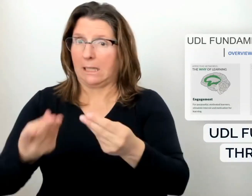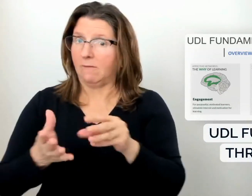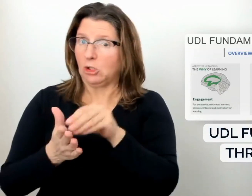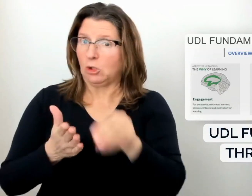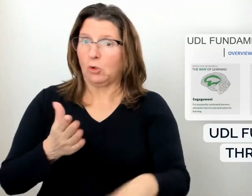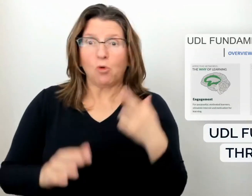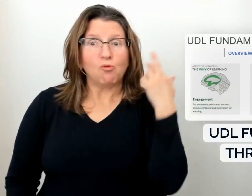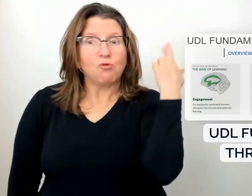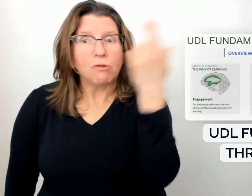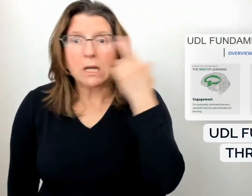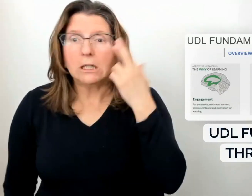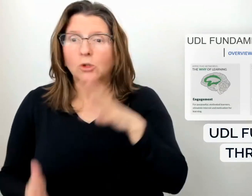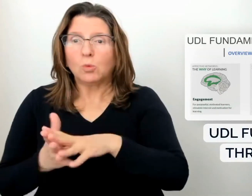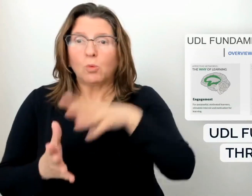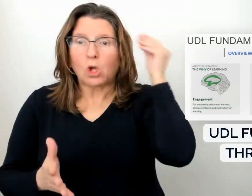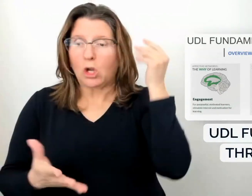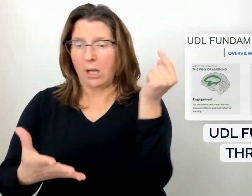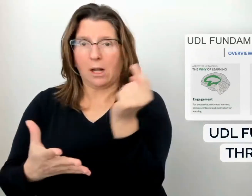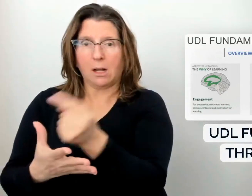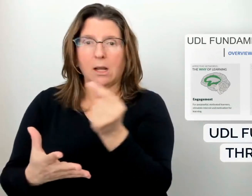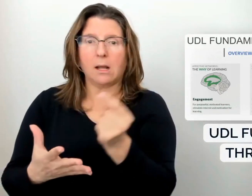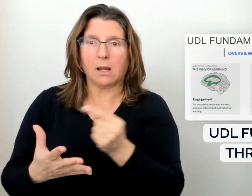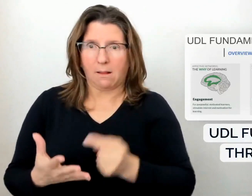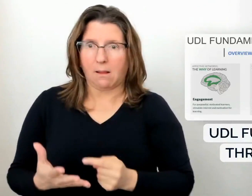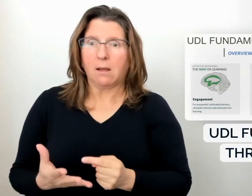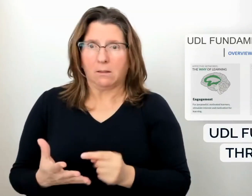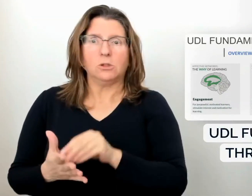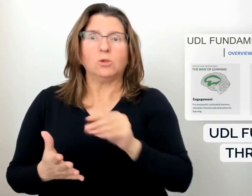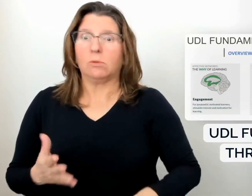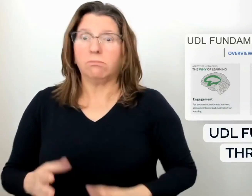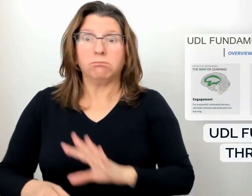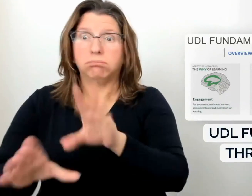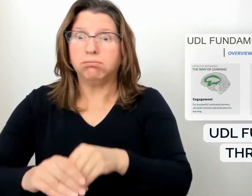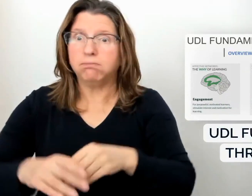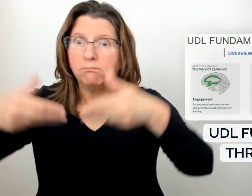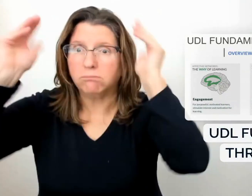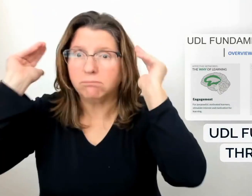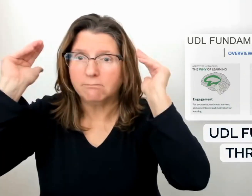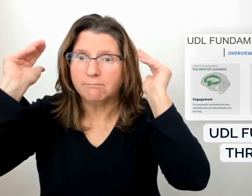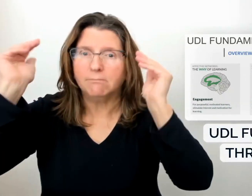This stimulates the students' motivation and eagerness to participate.